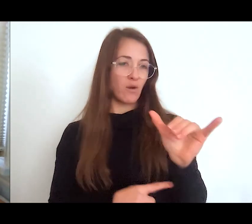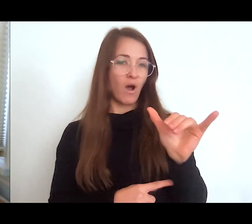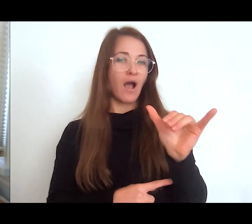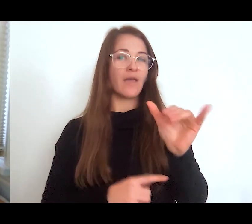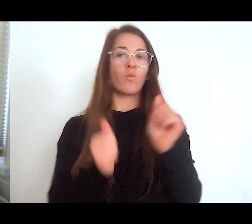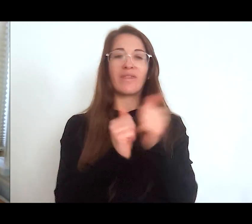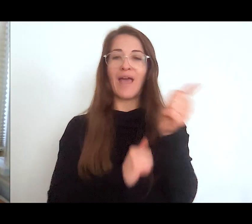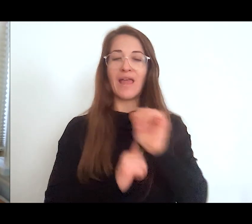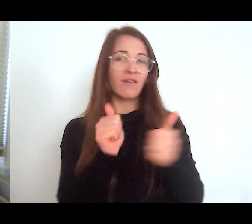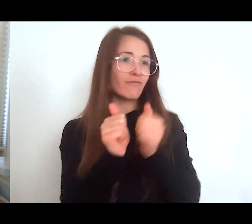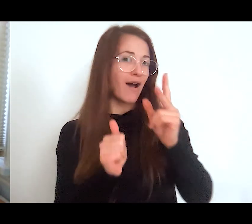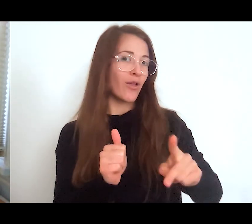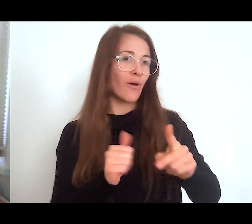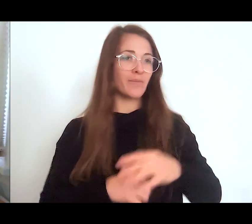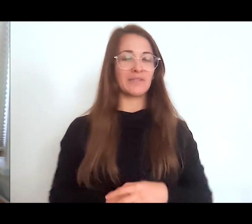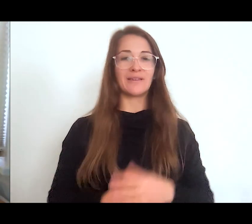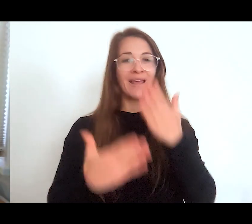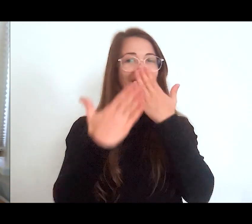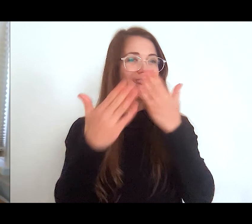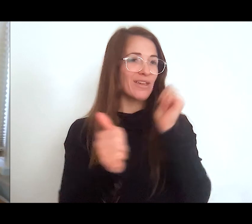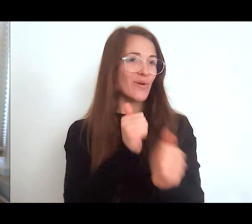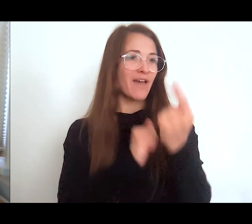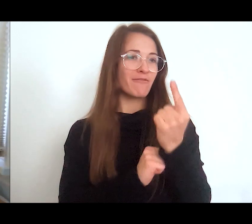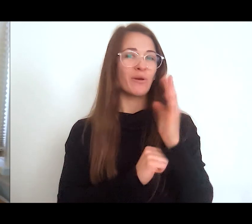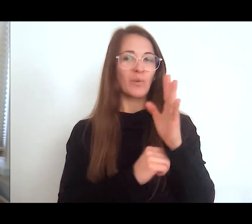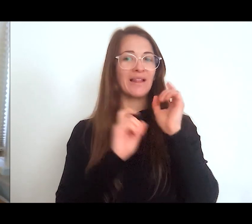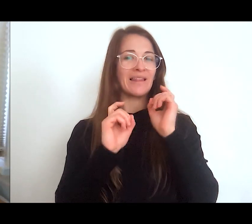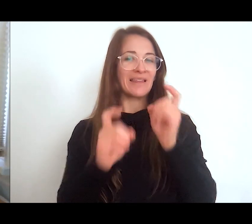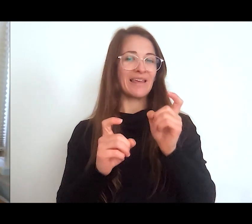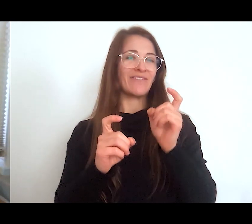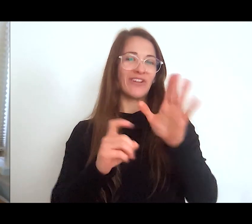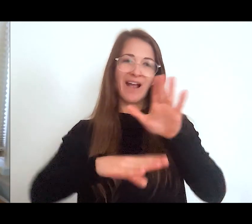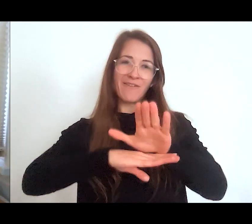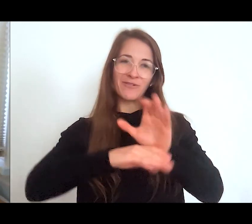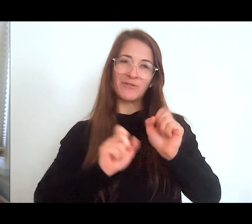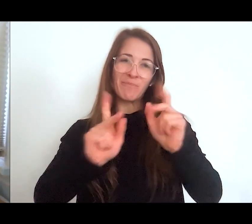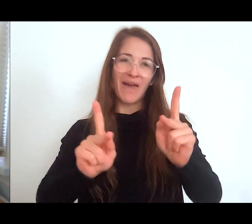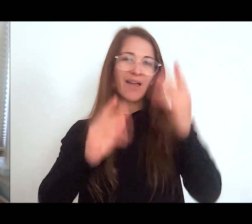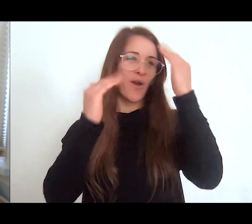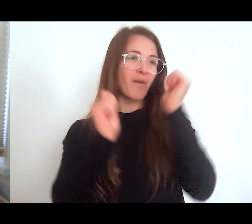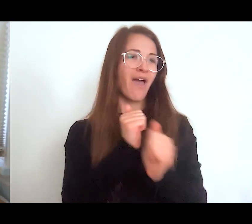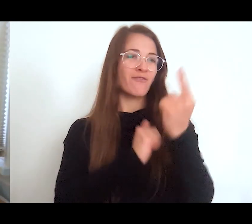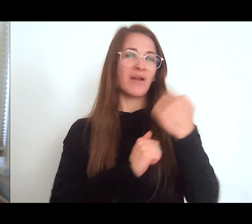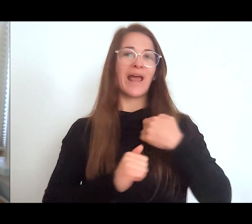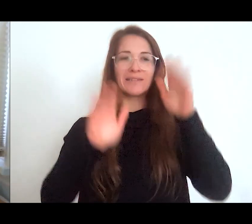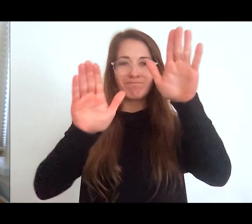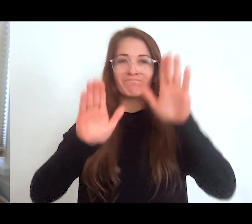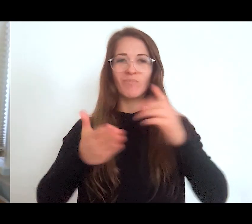RIGHTS NEW YORK. THANK YOU EVERYONE. I HOPE YOU HAVE A GREAT WEEKEND.